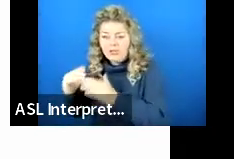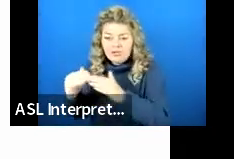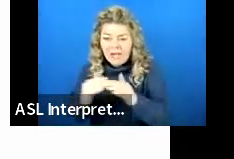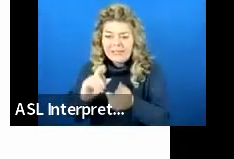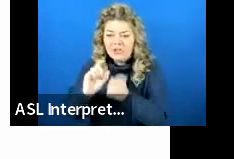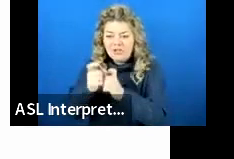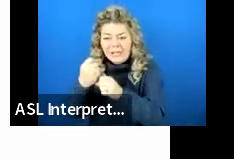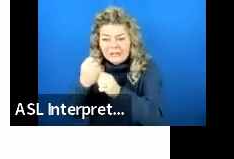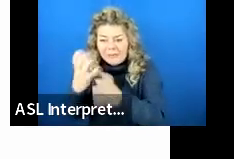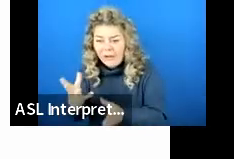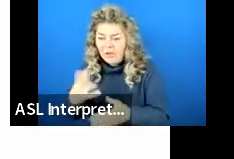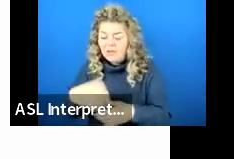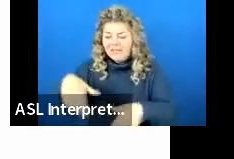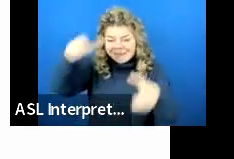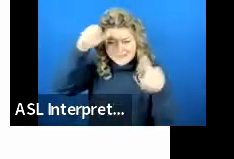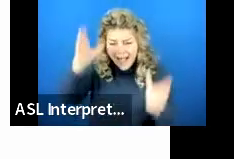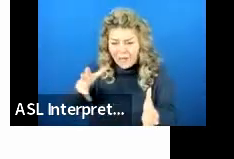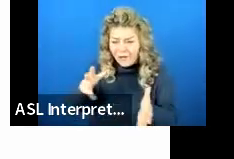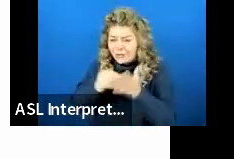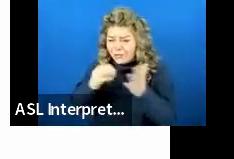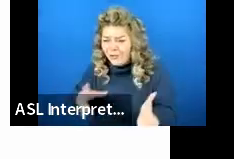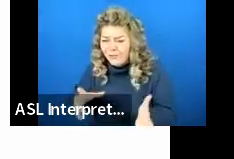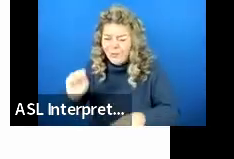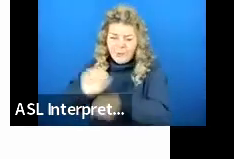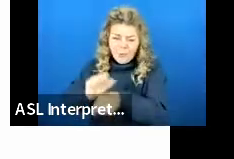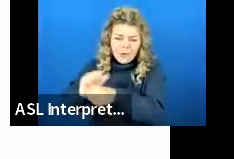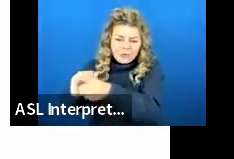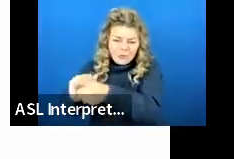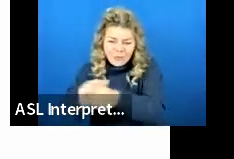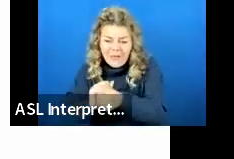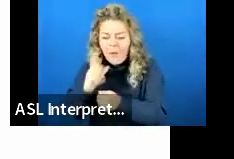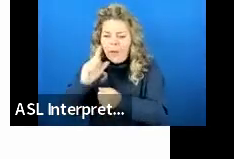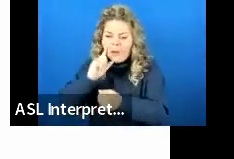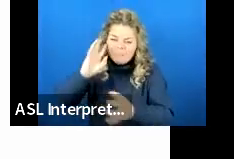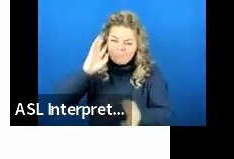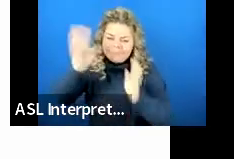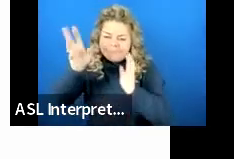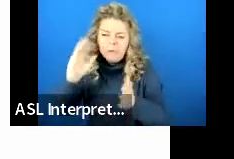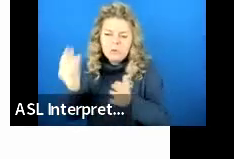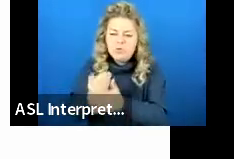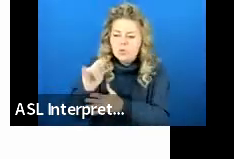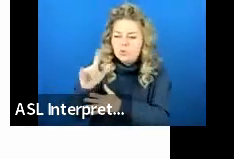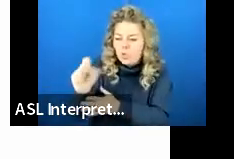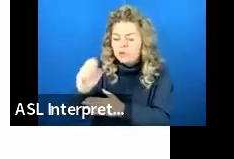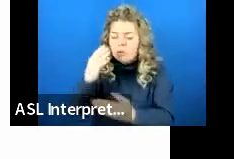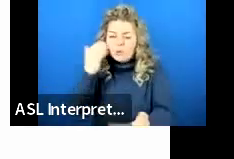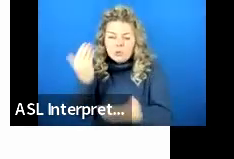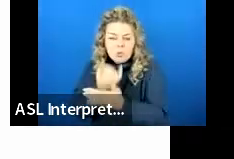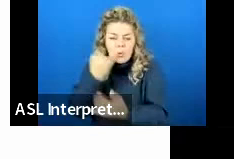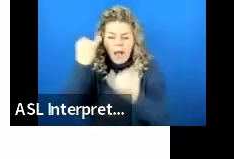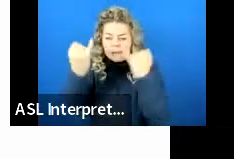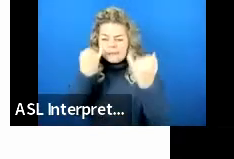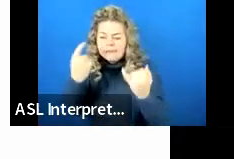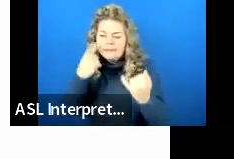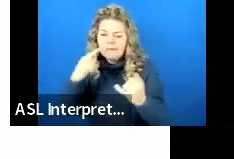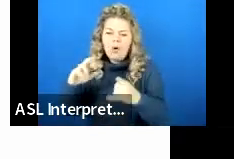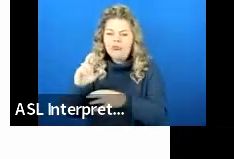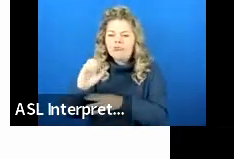and students work collaboratively to develop new tools and strategies all in the pursuit of racial justice.